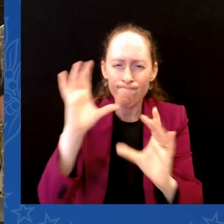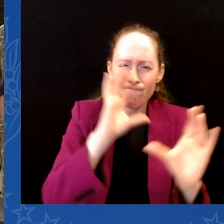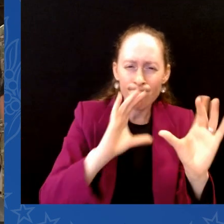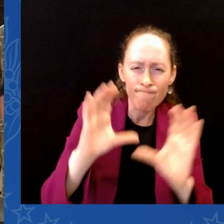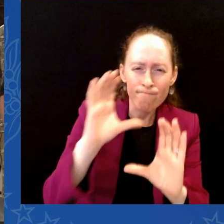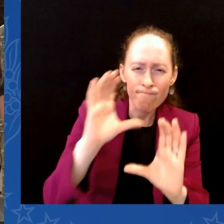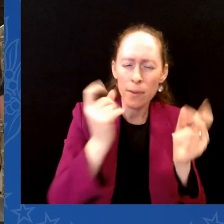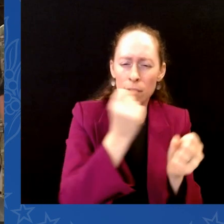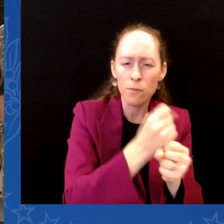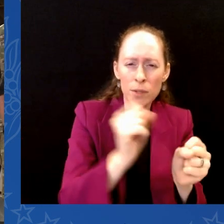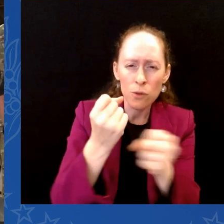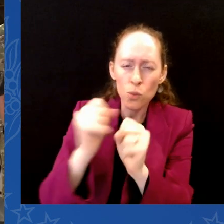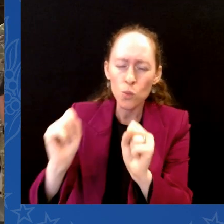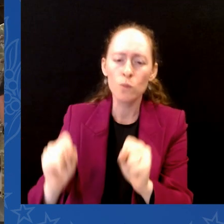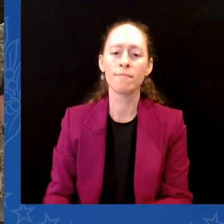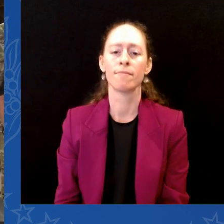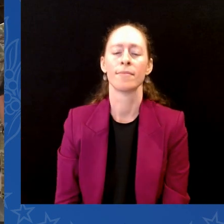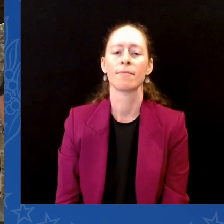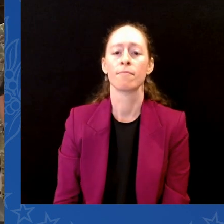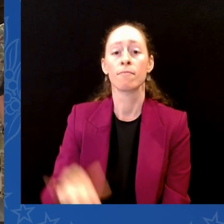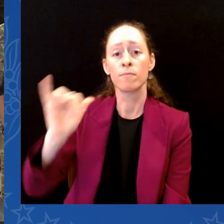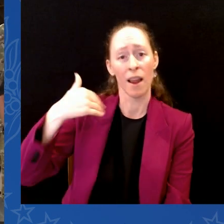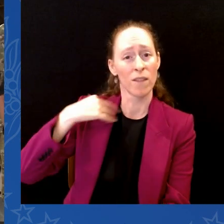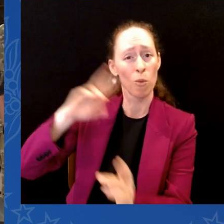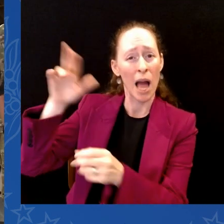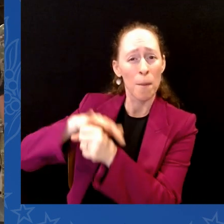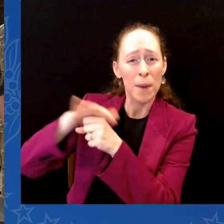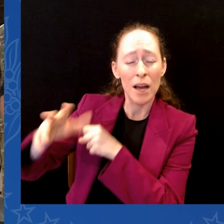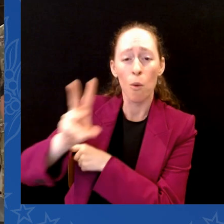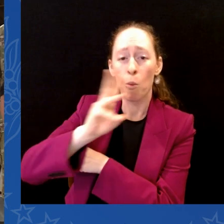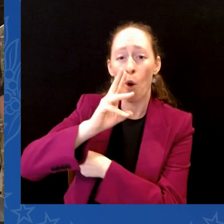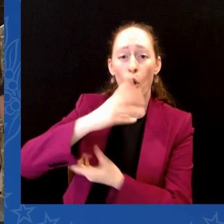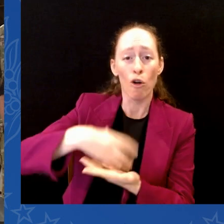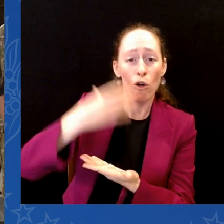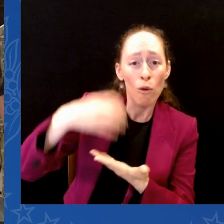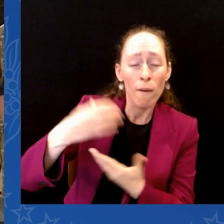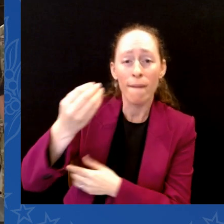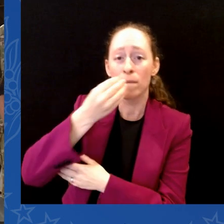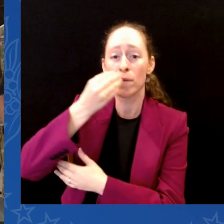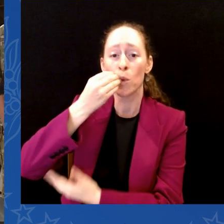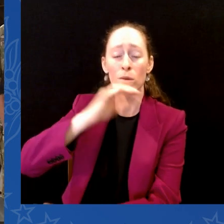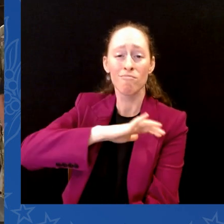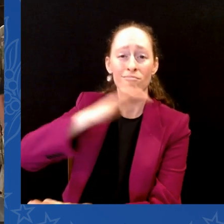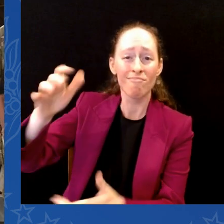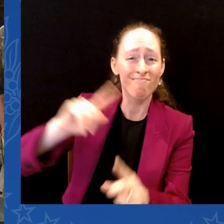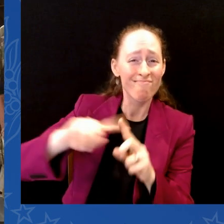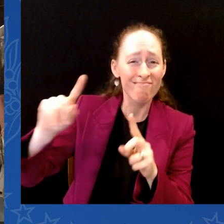and other types of supplies. There's 28 different points of distribution across the affected areas.